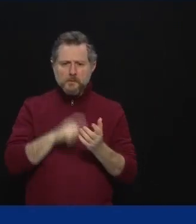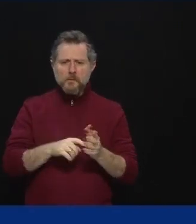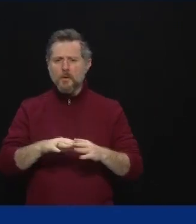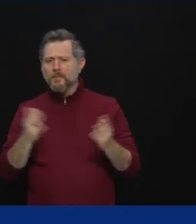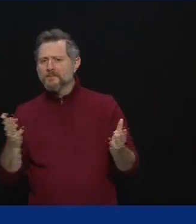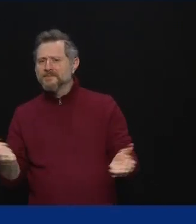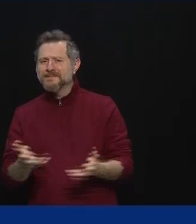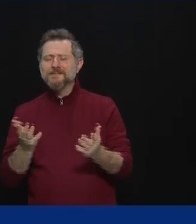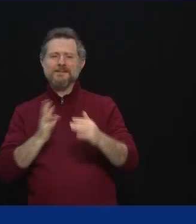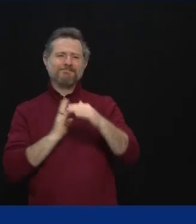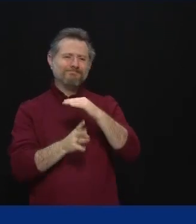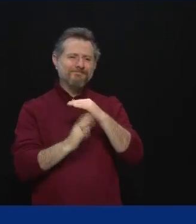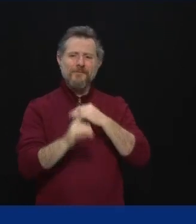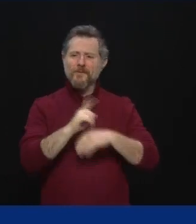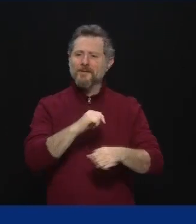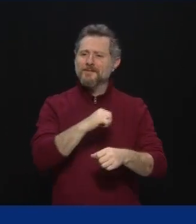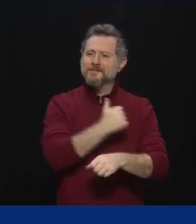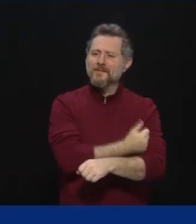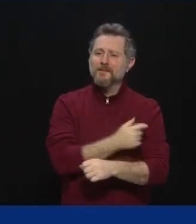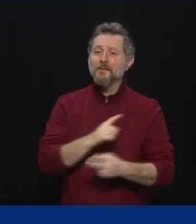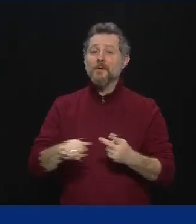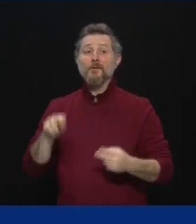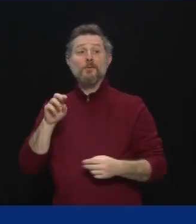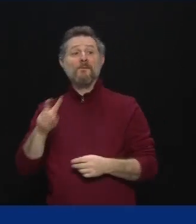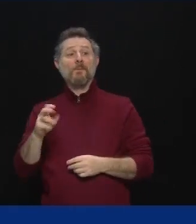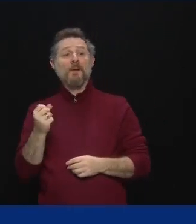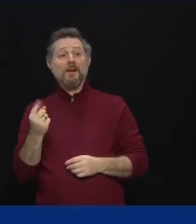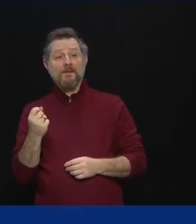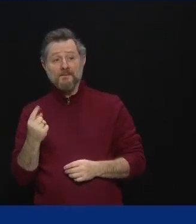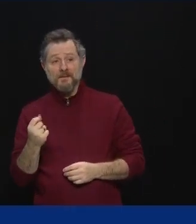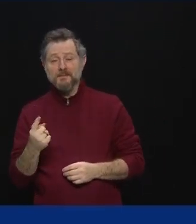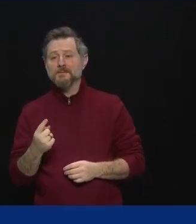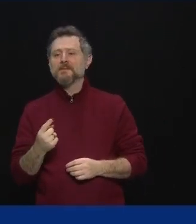ALSO STARTING TO RISE ELSEWHERE. TALKED ABOUT DEPLOYING MORE VACCINE SITES. DID THIS.